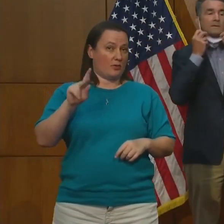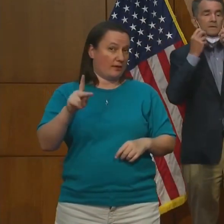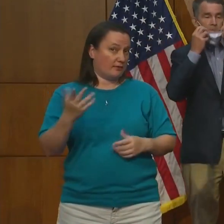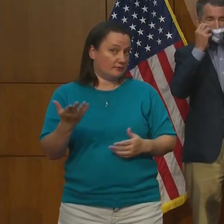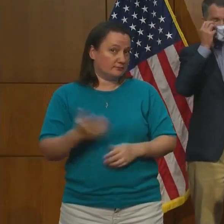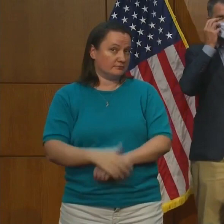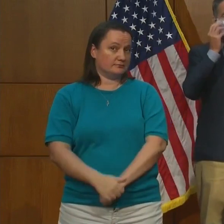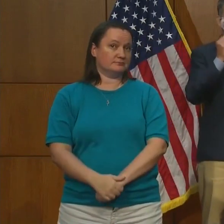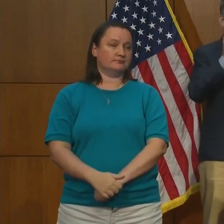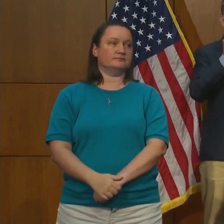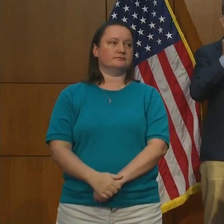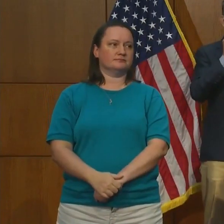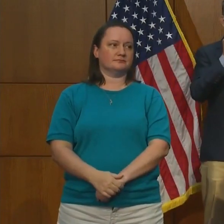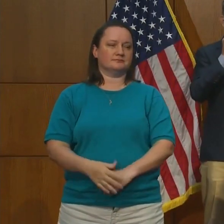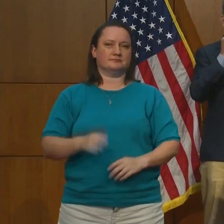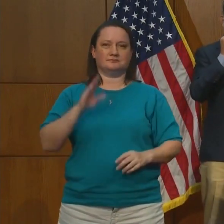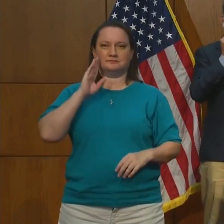HAVE ACTED OUT. THE QUESTION